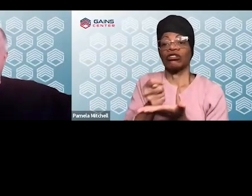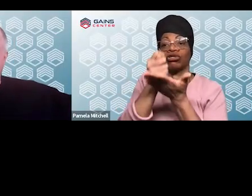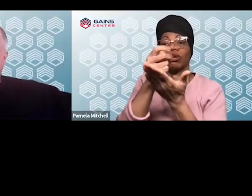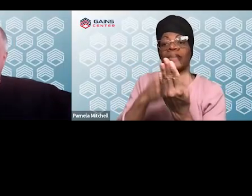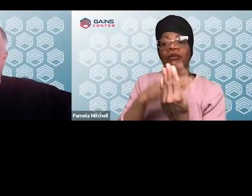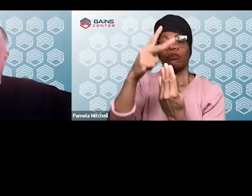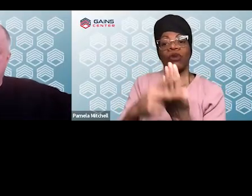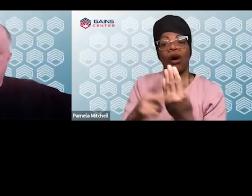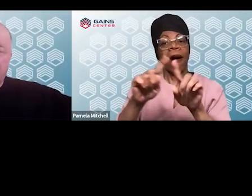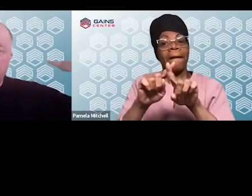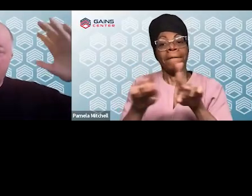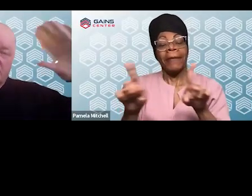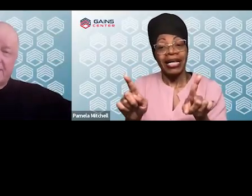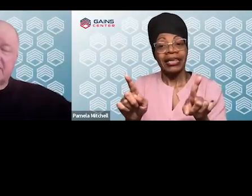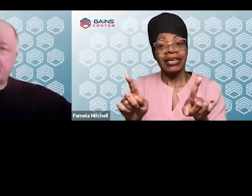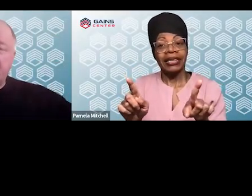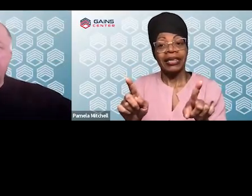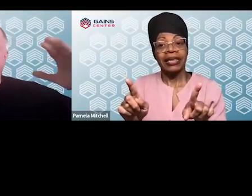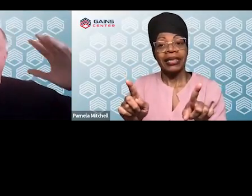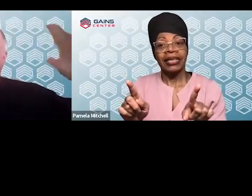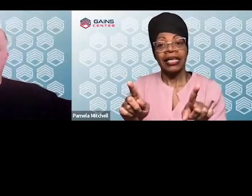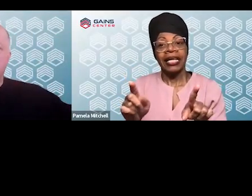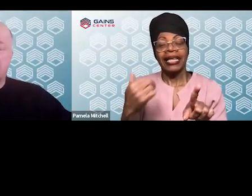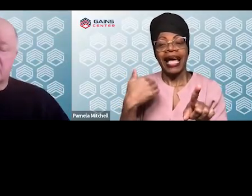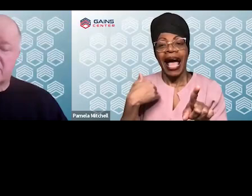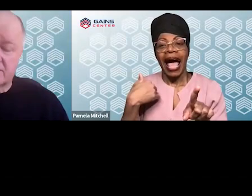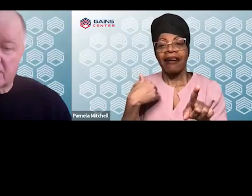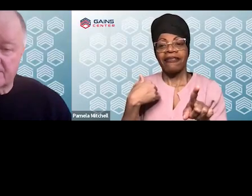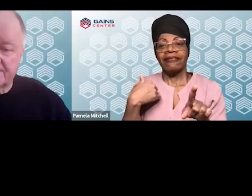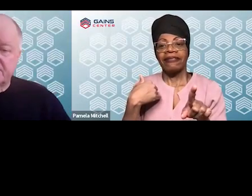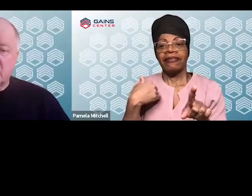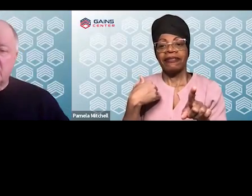but there's a ban on, or sanctions for,